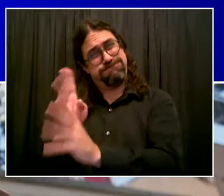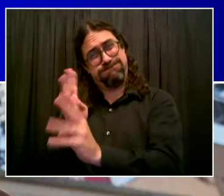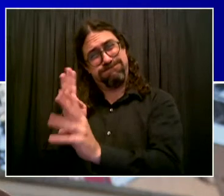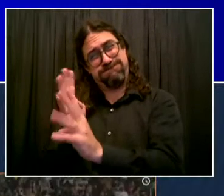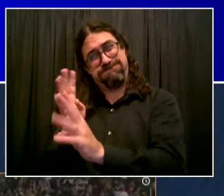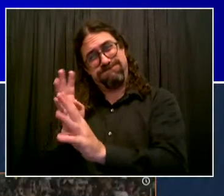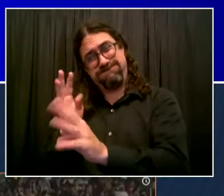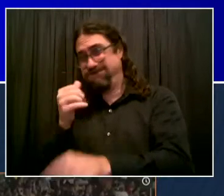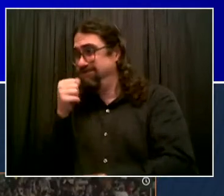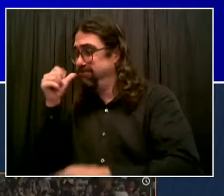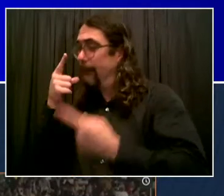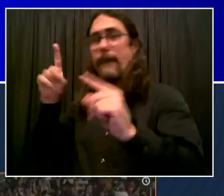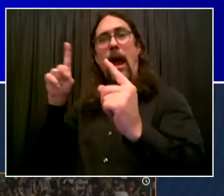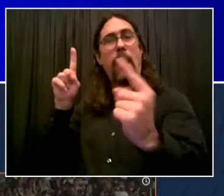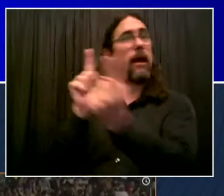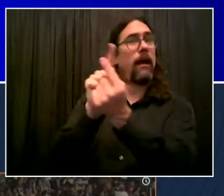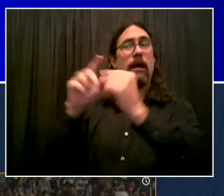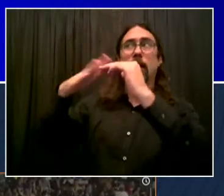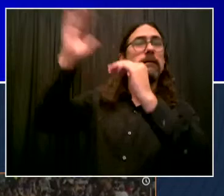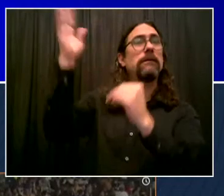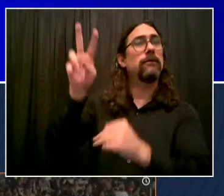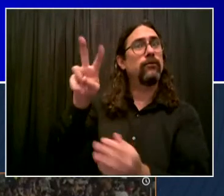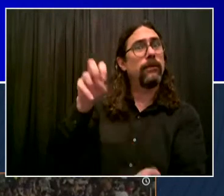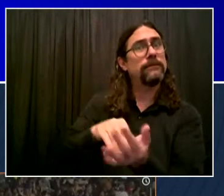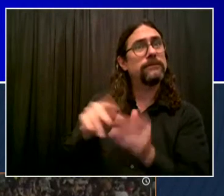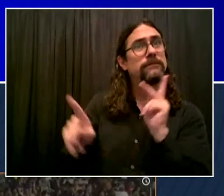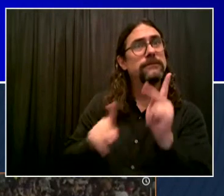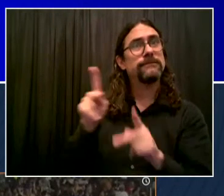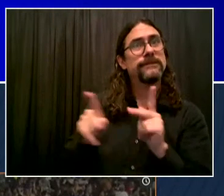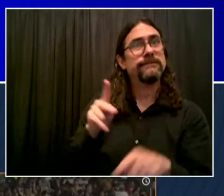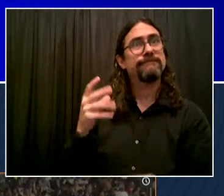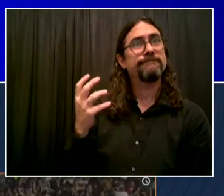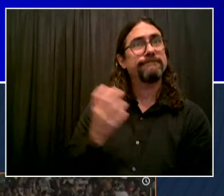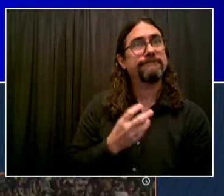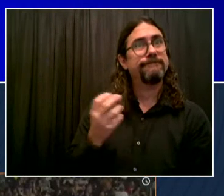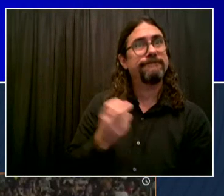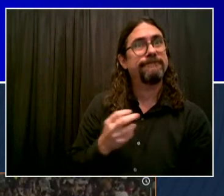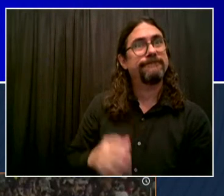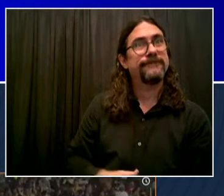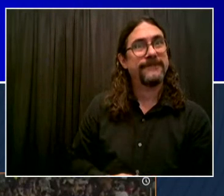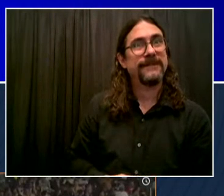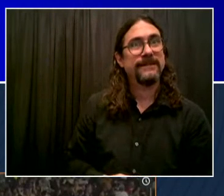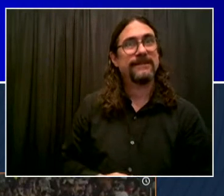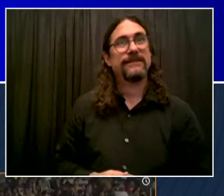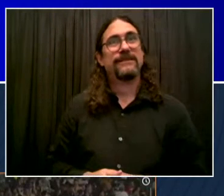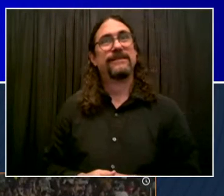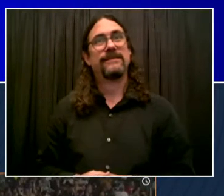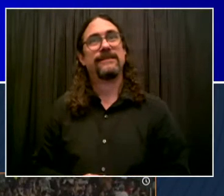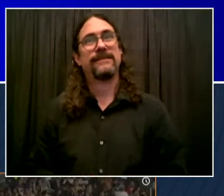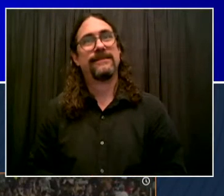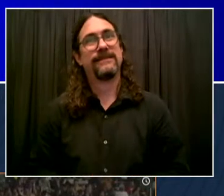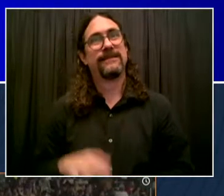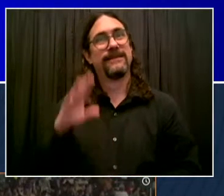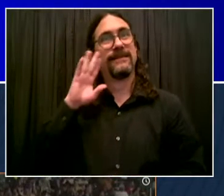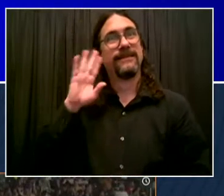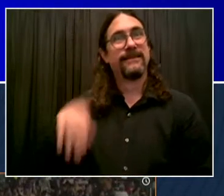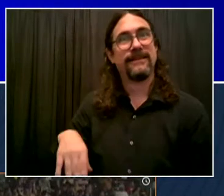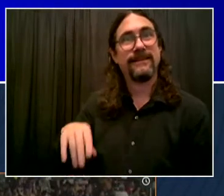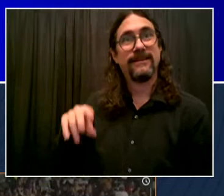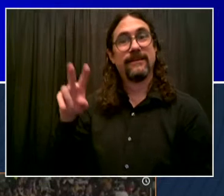AND CAMILLA O